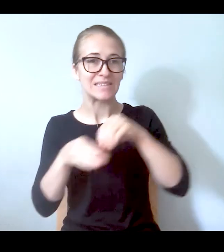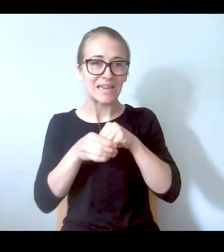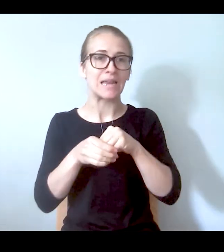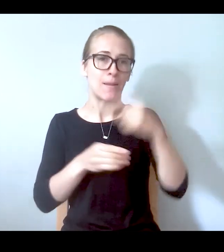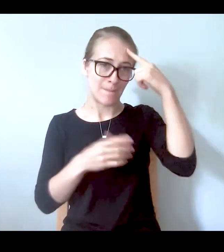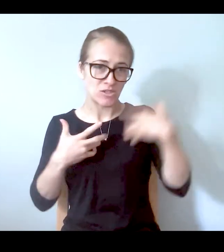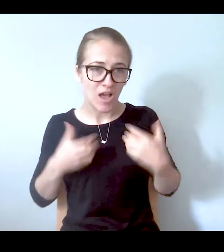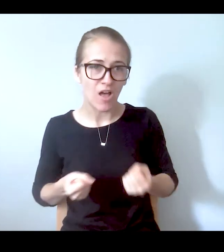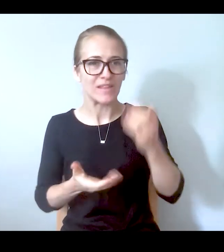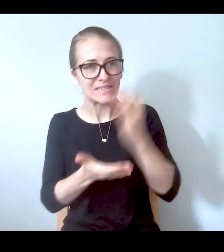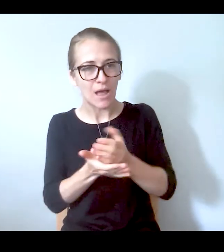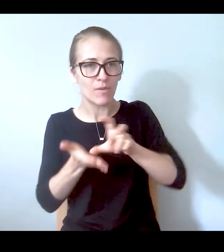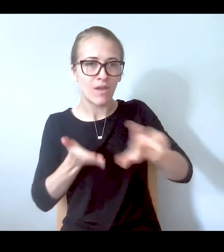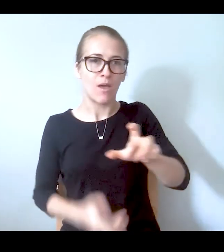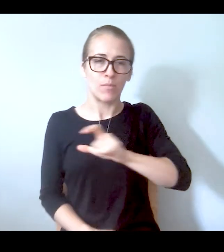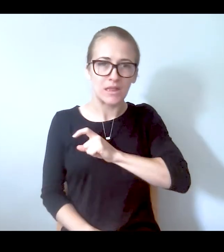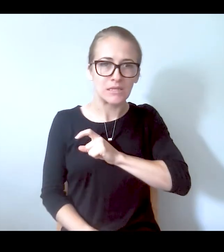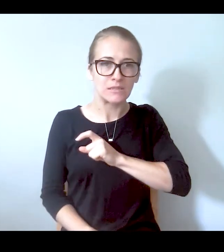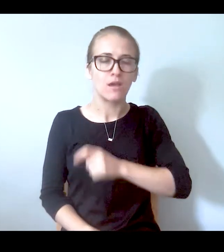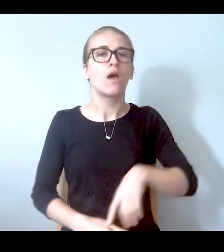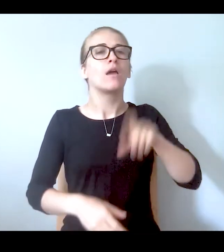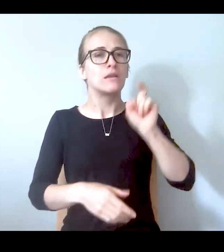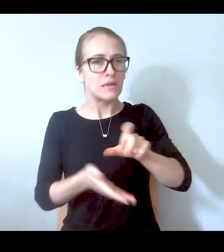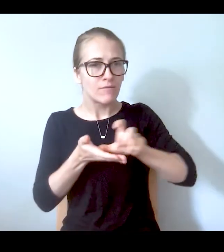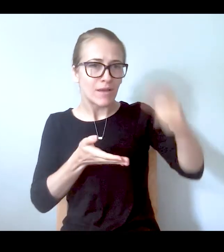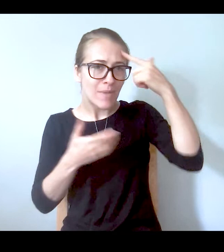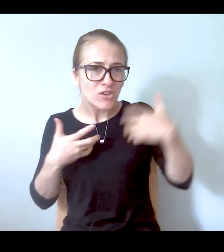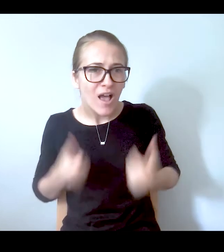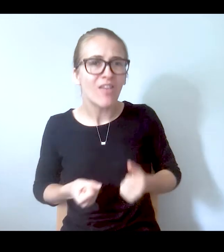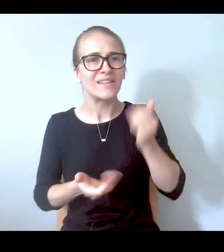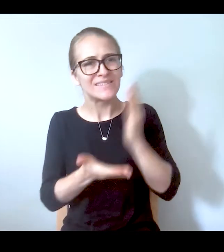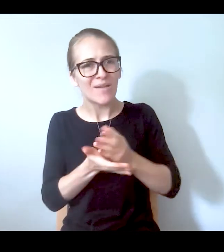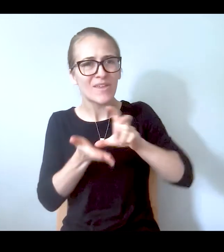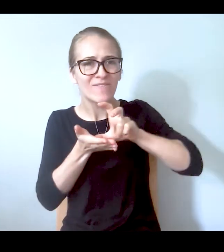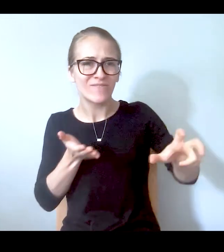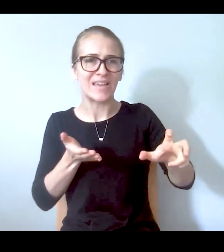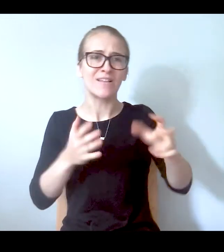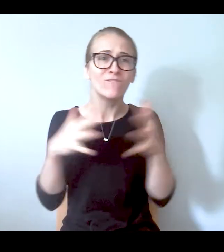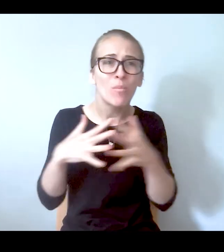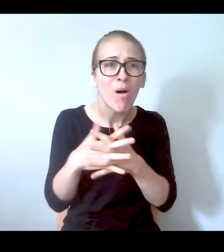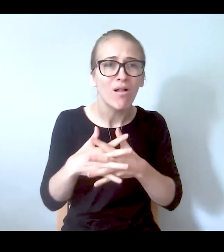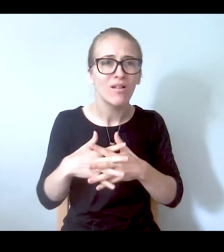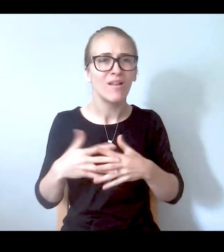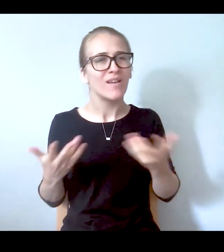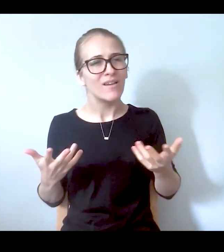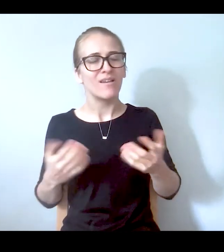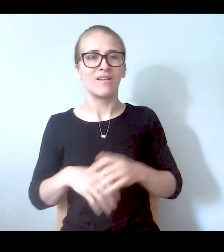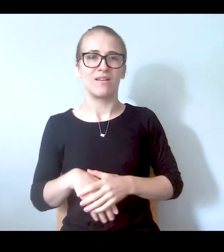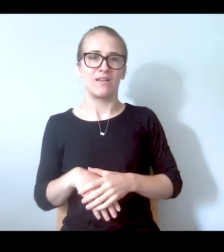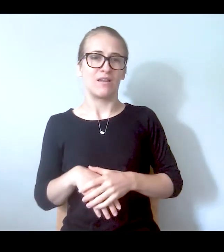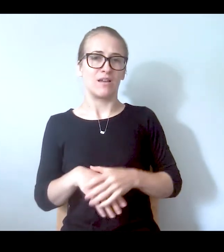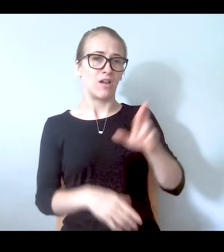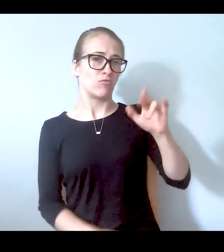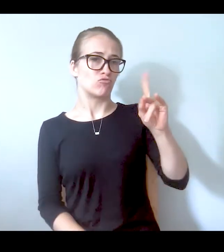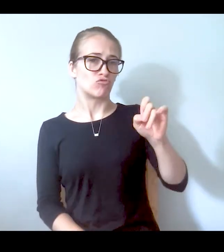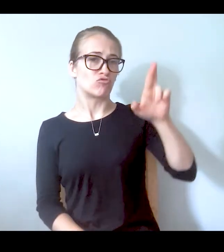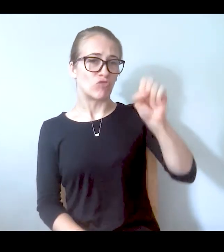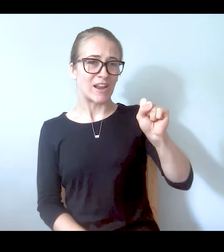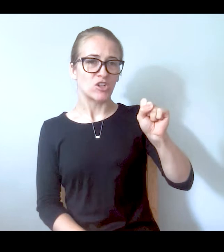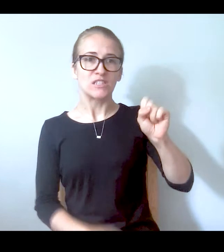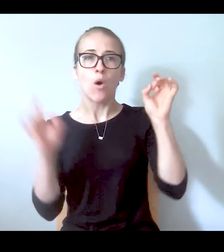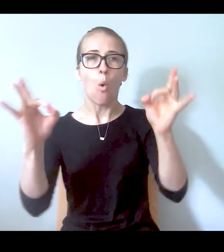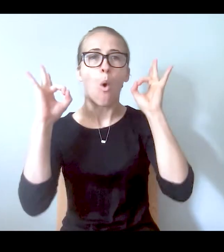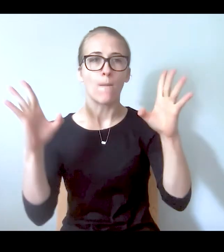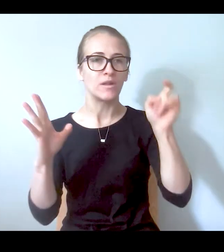They need to invest in lives. People are dying in